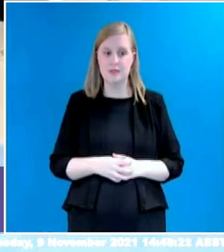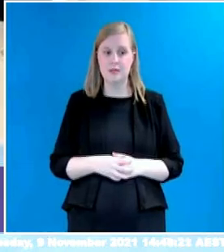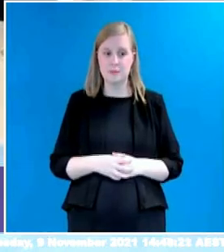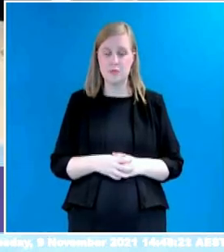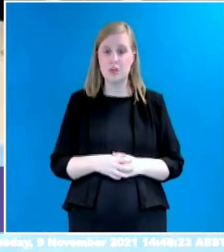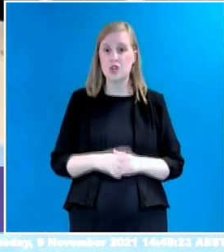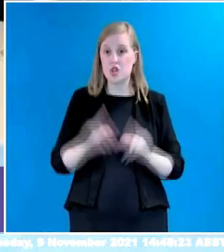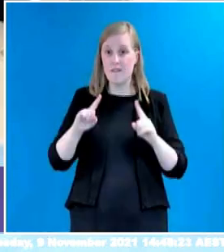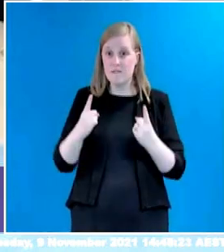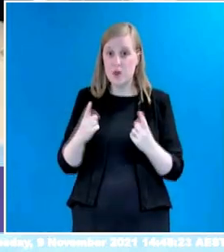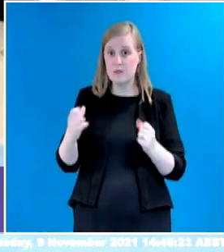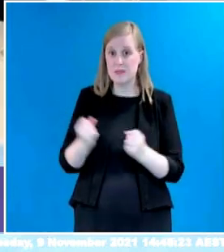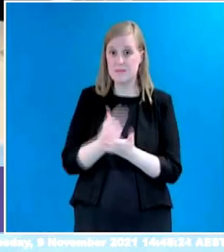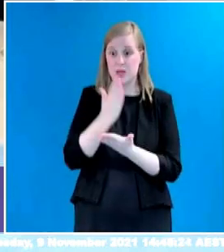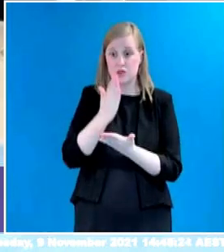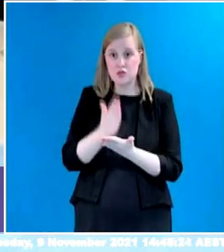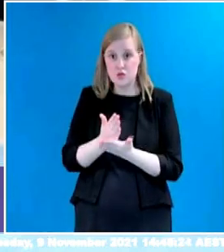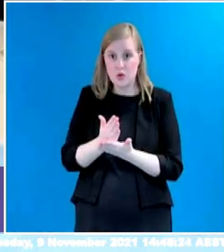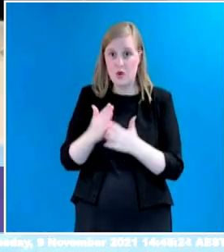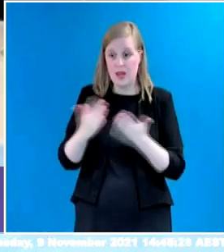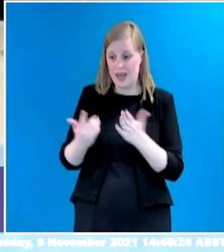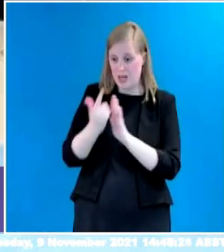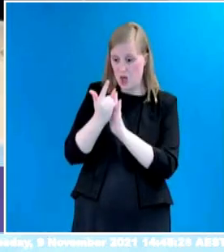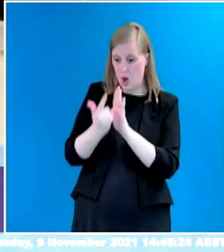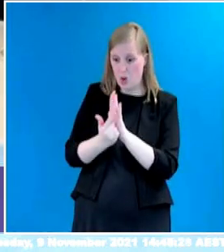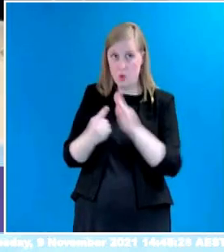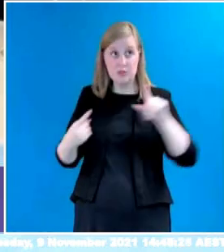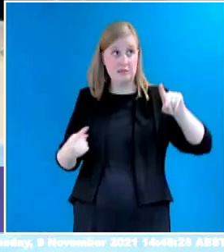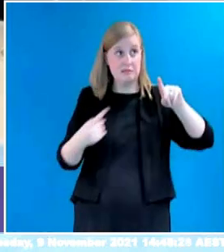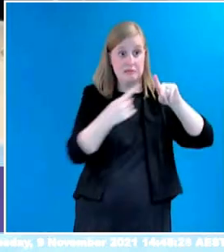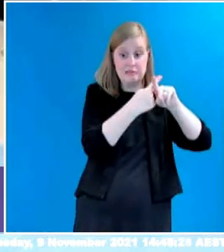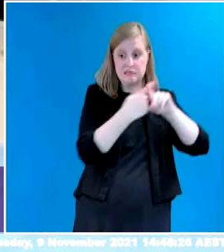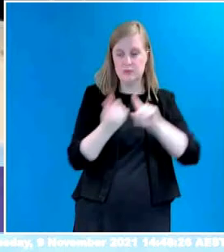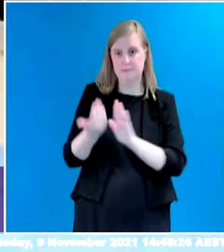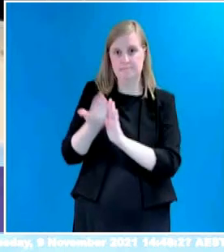As I understand it, that was part of the exercise that was undertaken before the